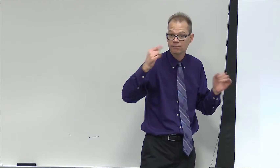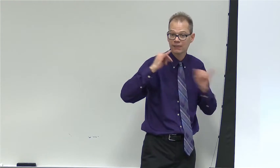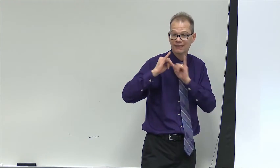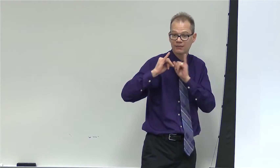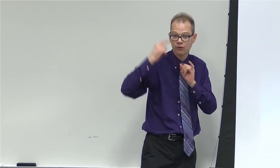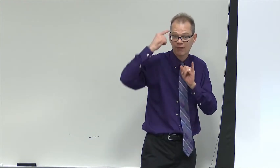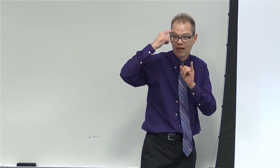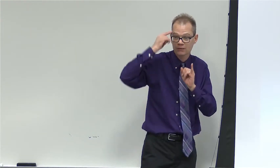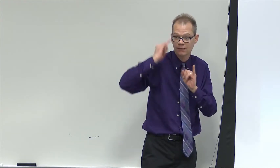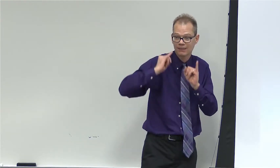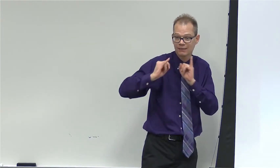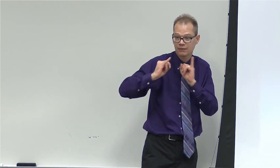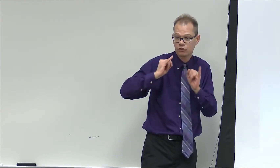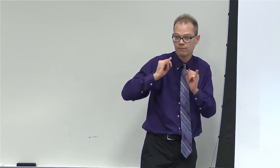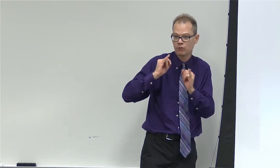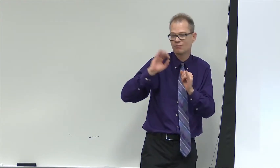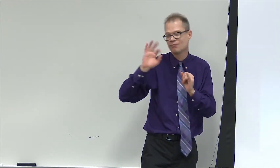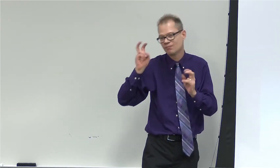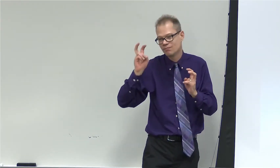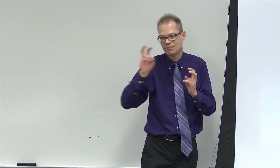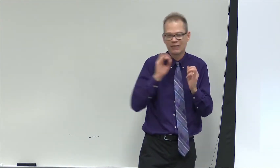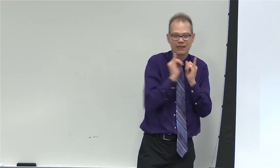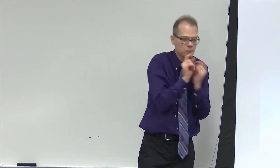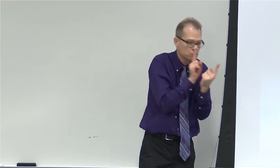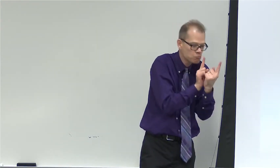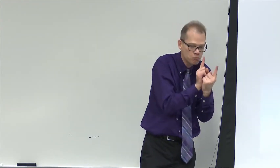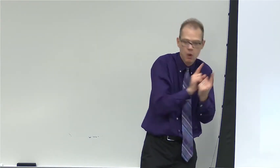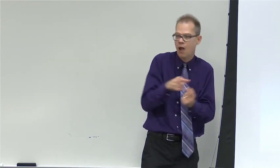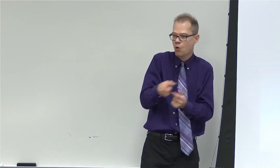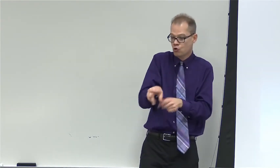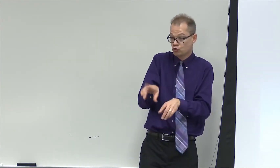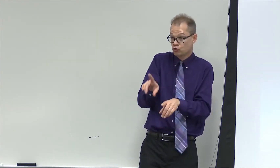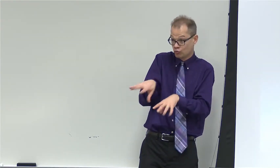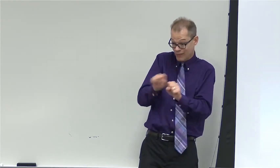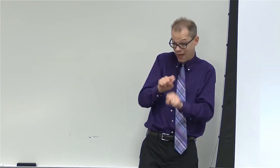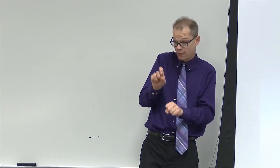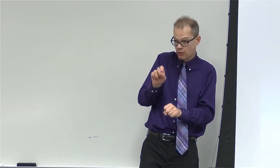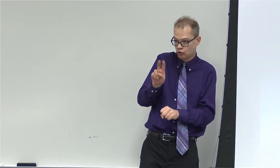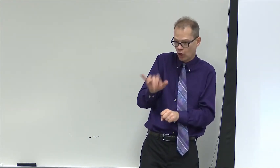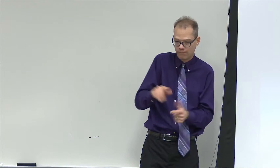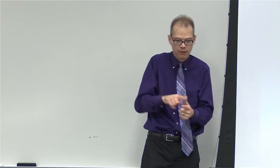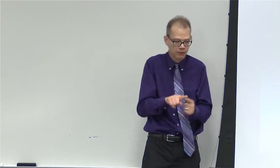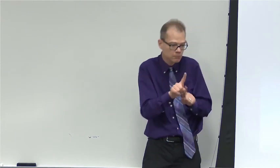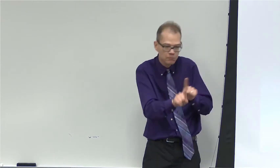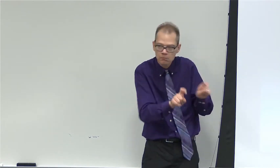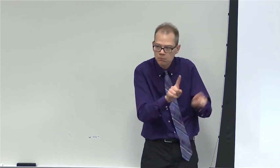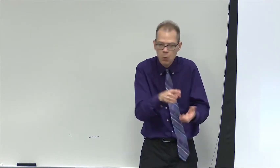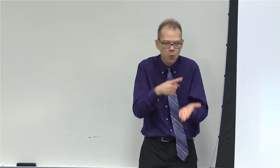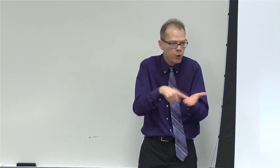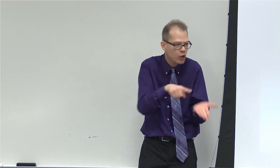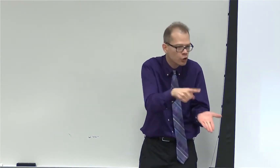And we did cognitive interviews as well. We met one on one with the people. They would take the survey, and then we would ask them,